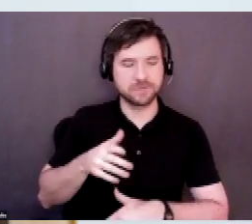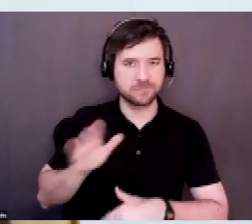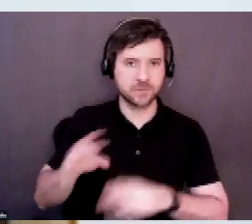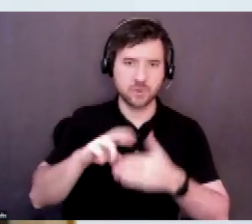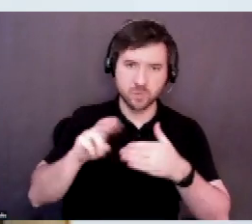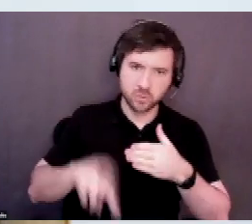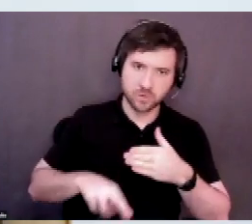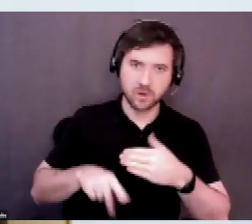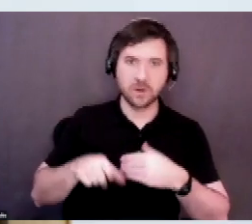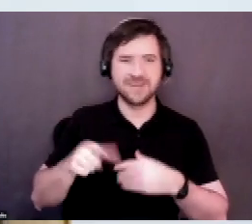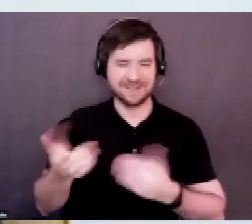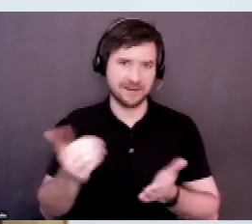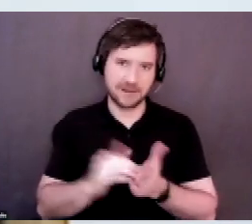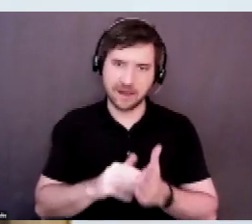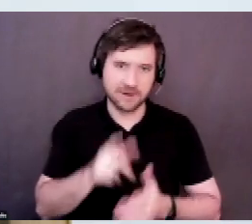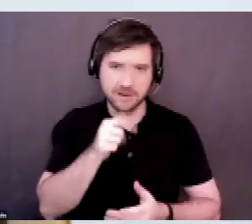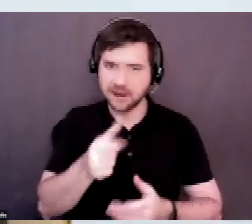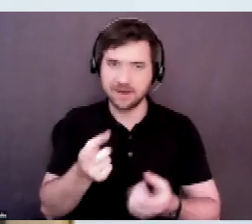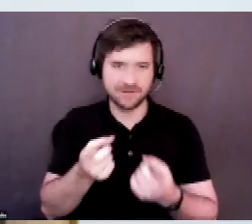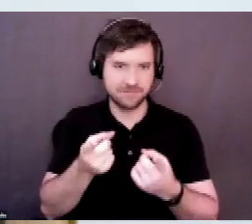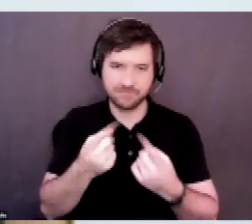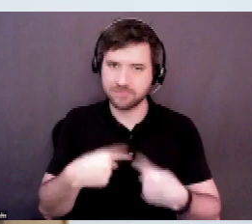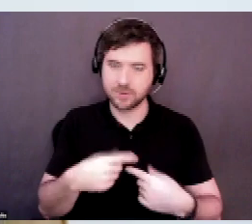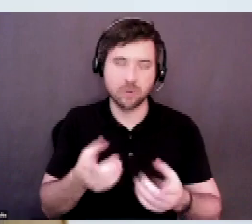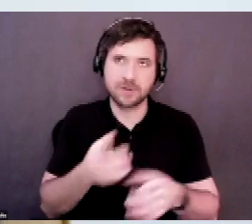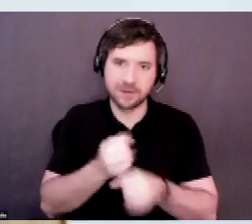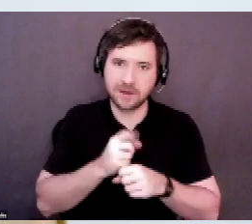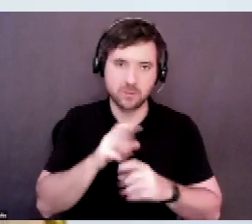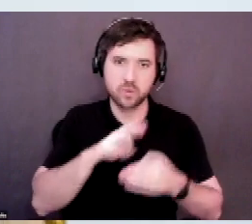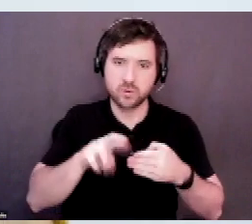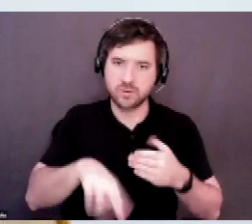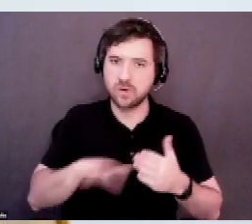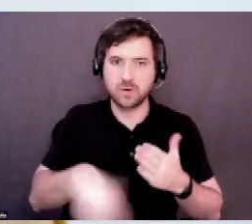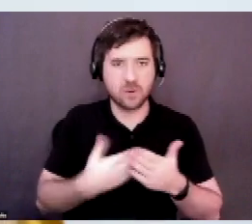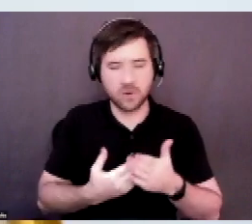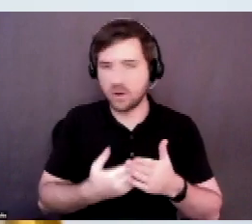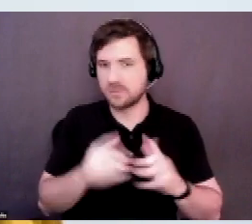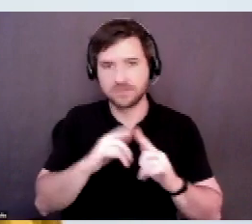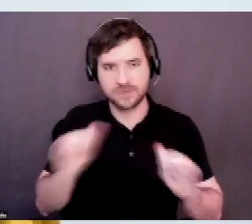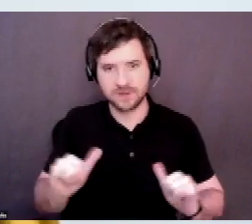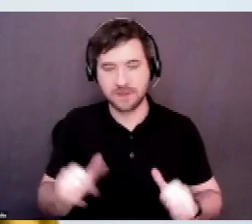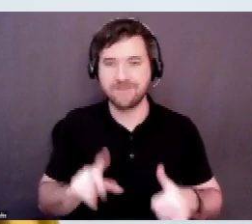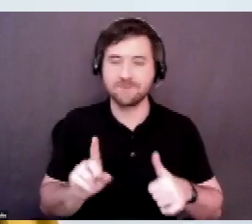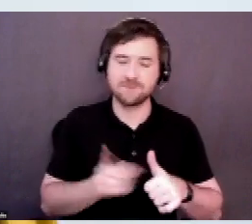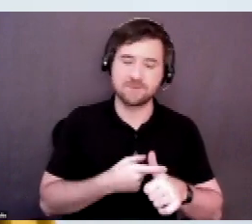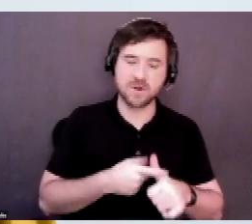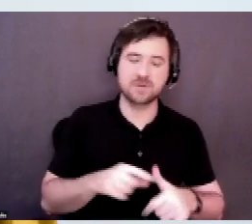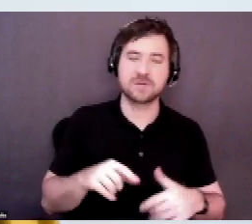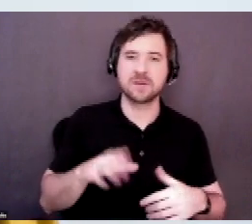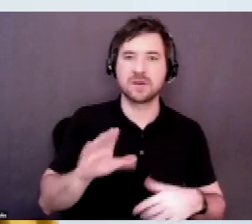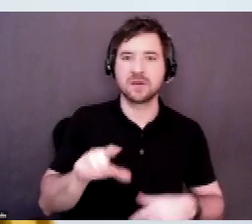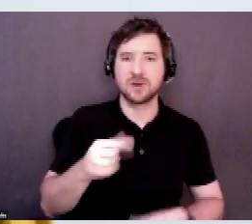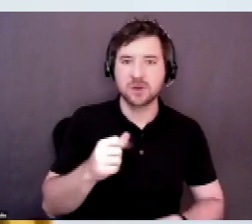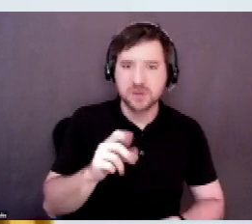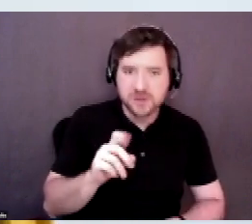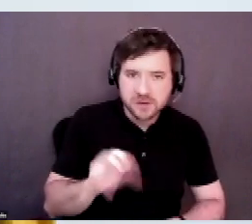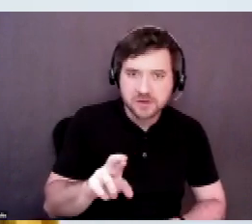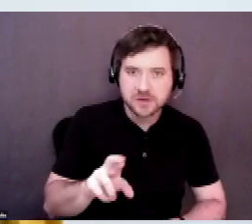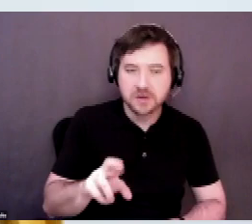it was specific genetic issues. And then the dwarfism affected or unaffected came through.